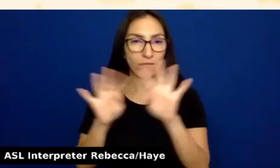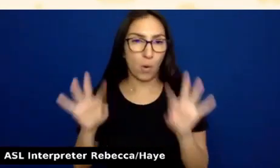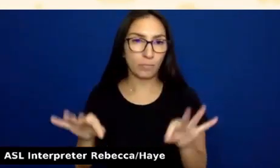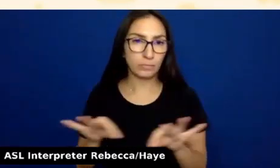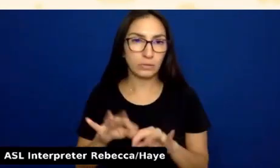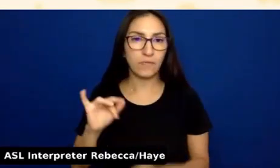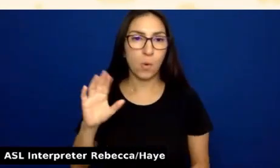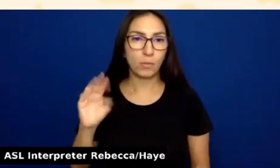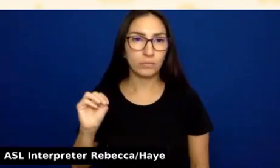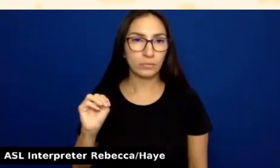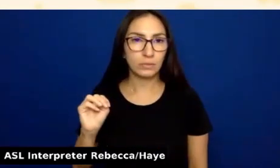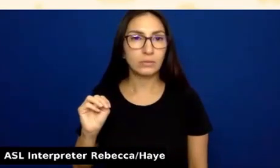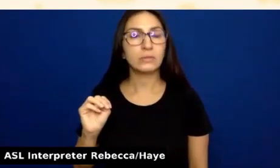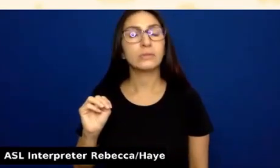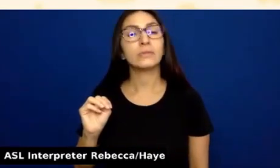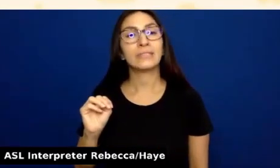Navigation menu should have a Nav tag.